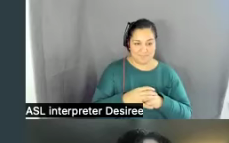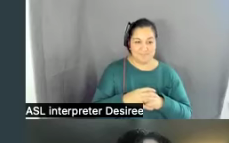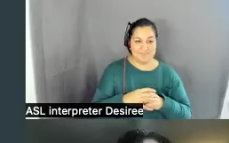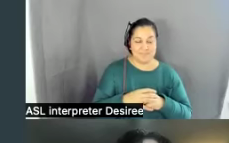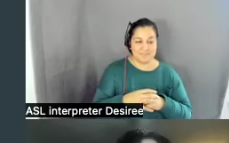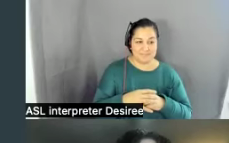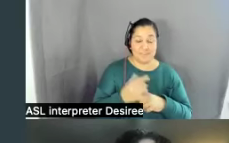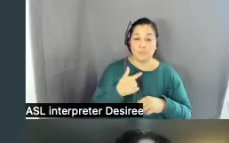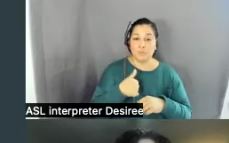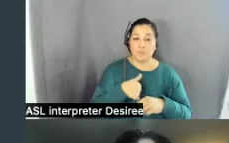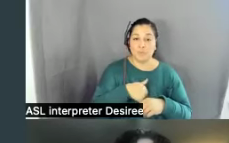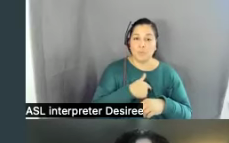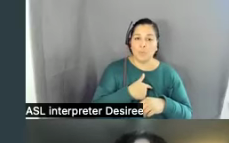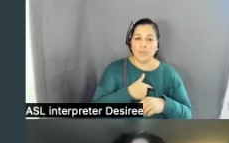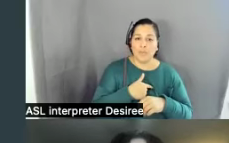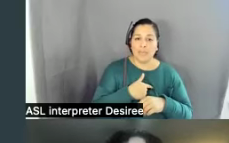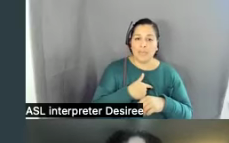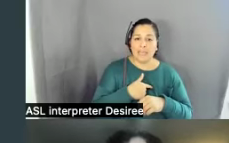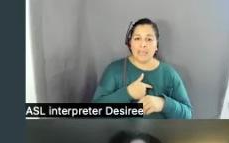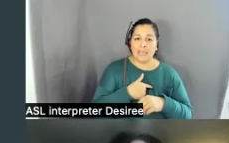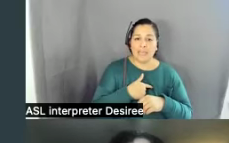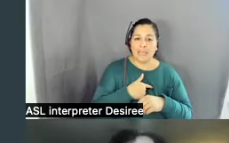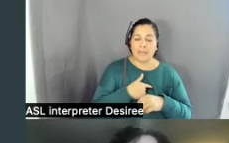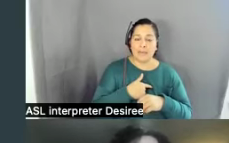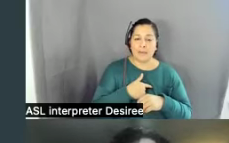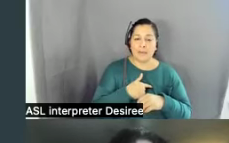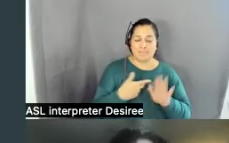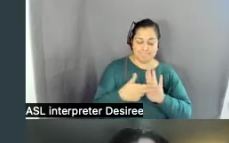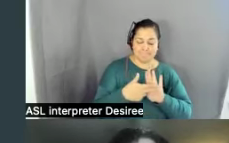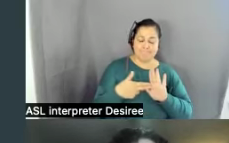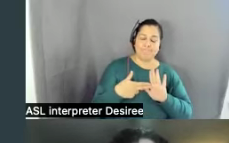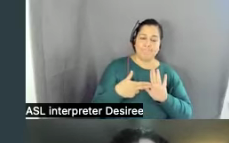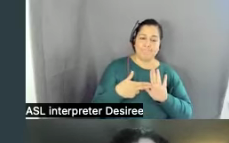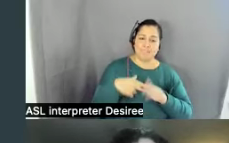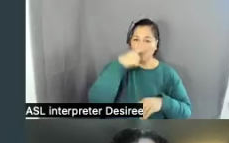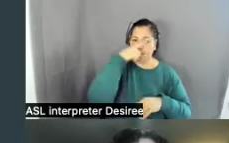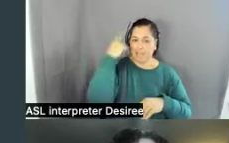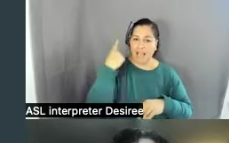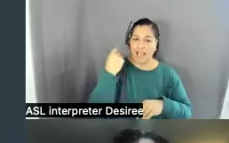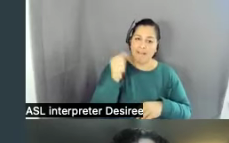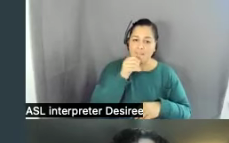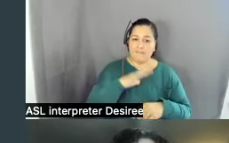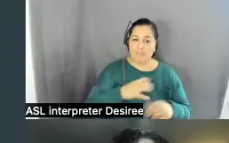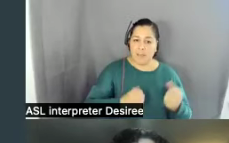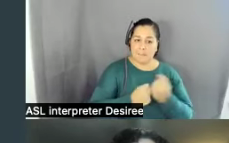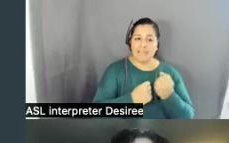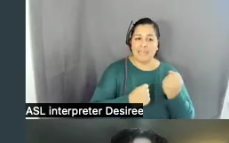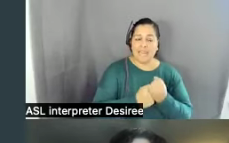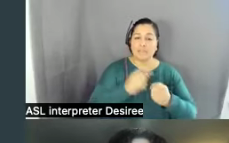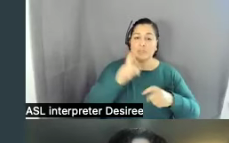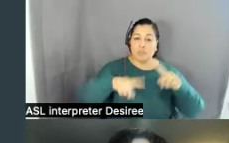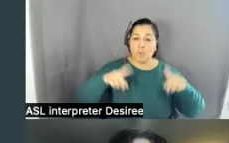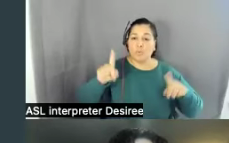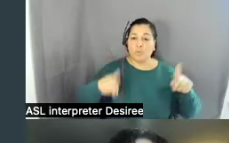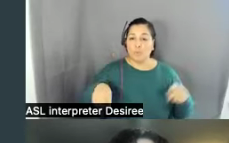consider ourselves a black feminist, multidisciplinary performance. And public humanities organizations.